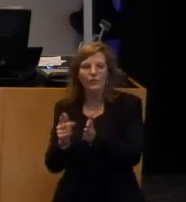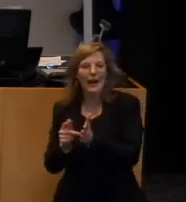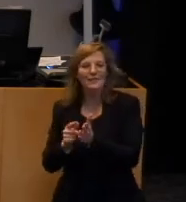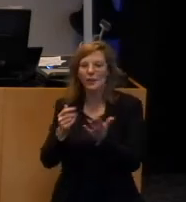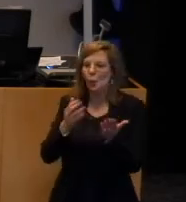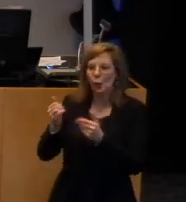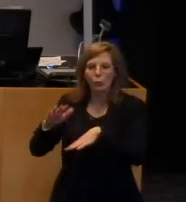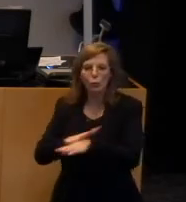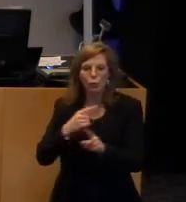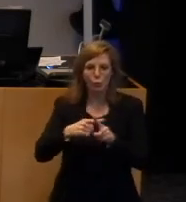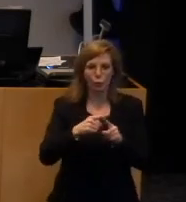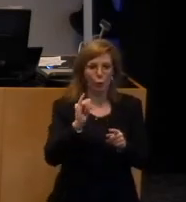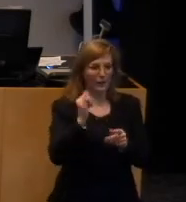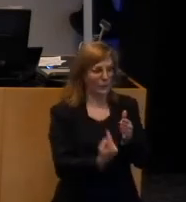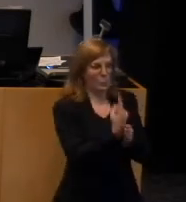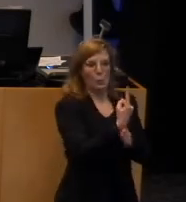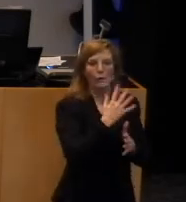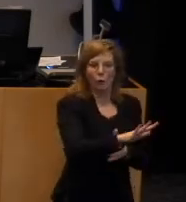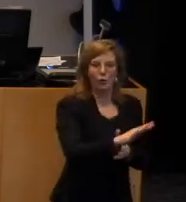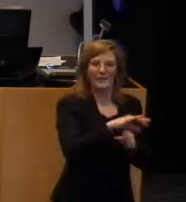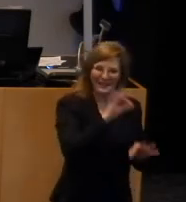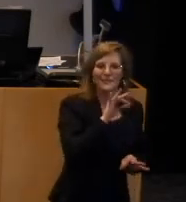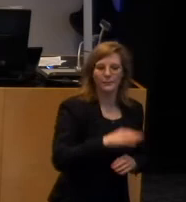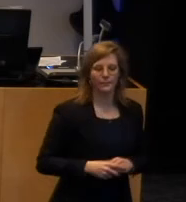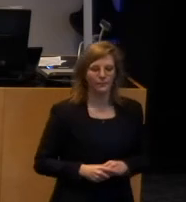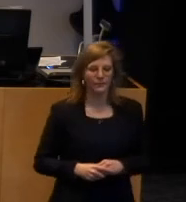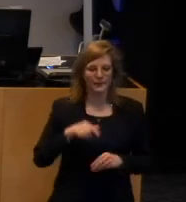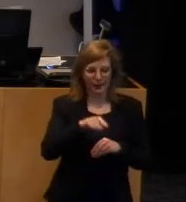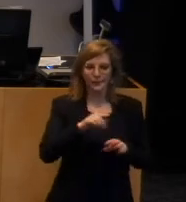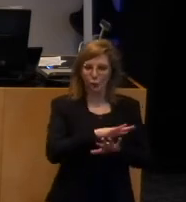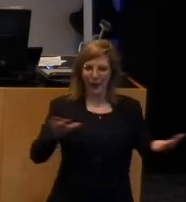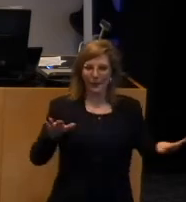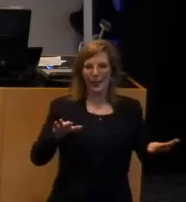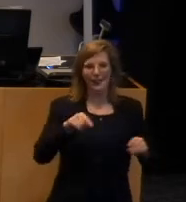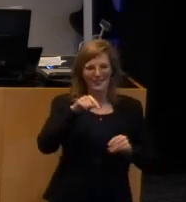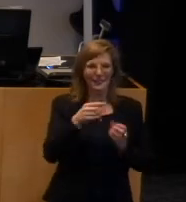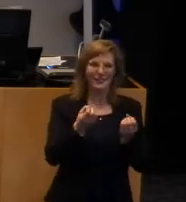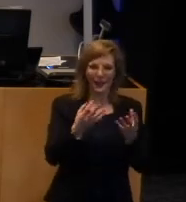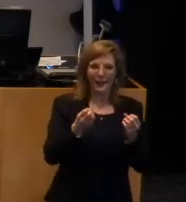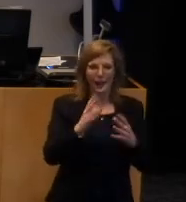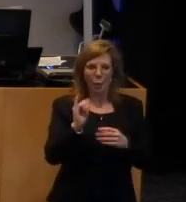And this was done for the strategies that emerged in this data set, of course.